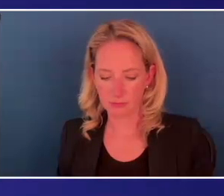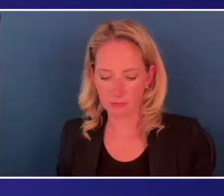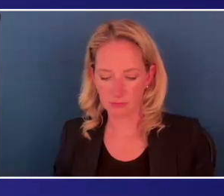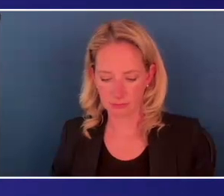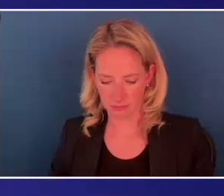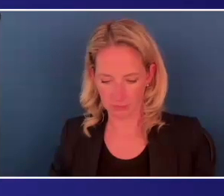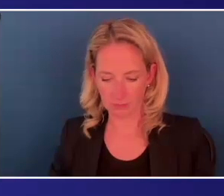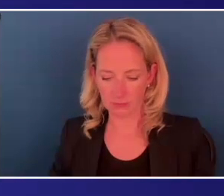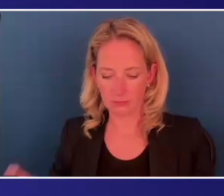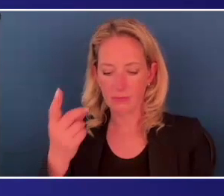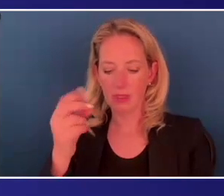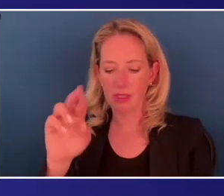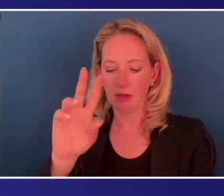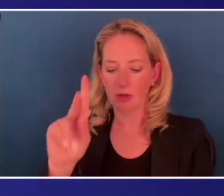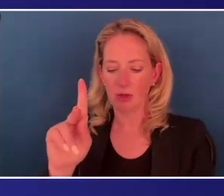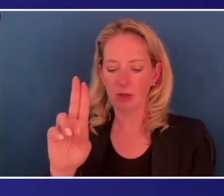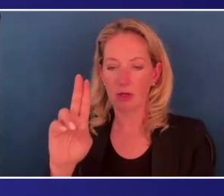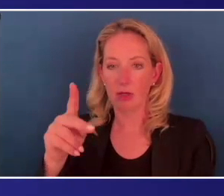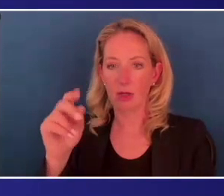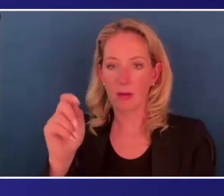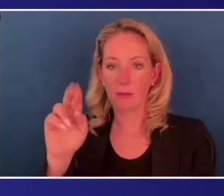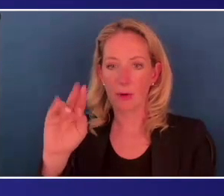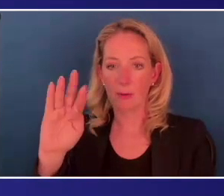Dr. Kupperberg.